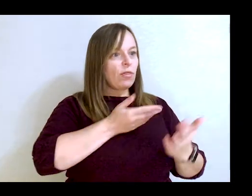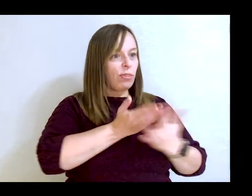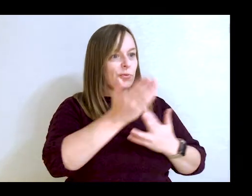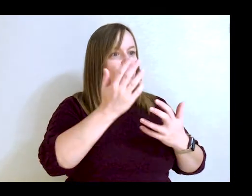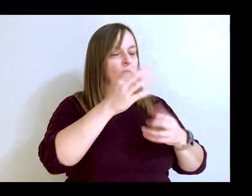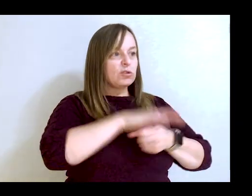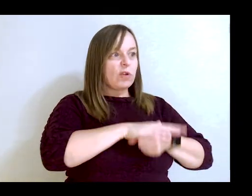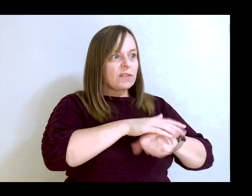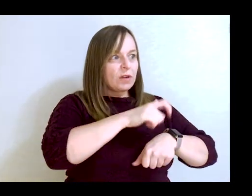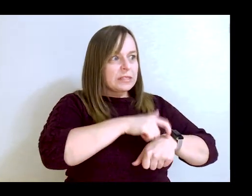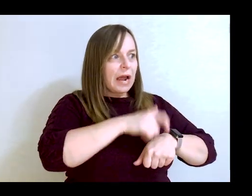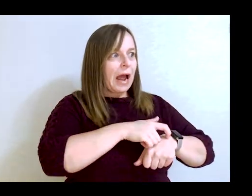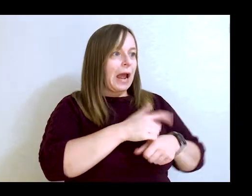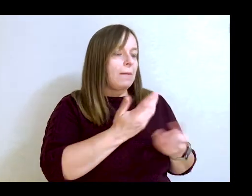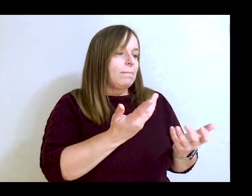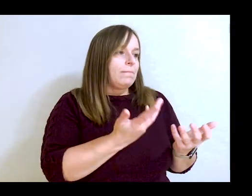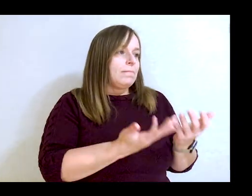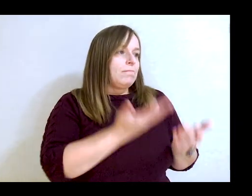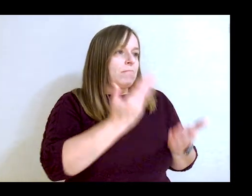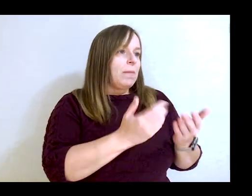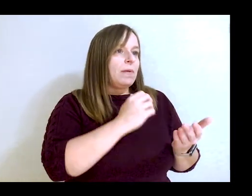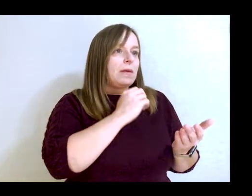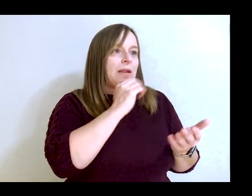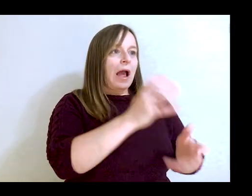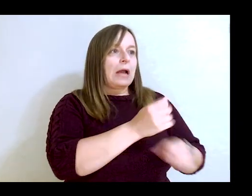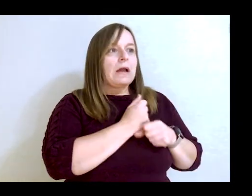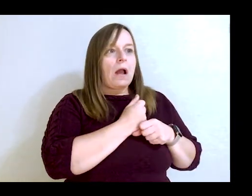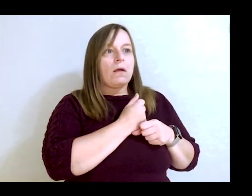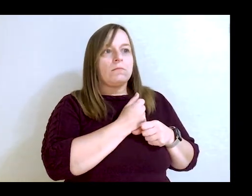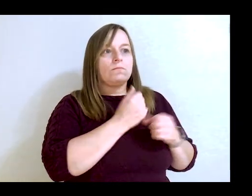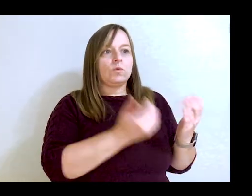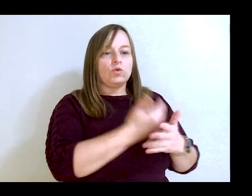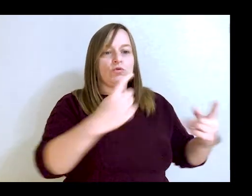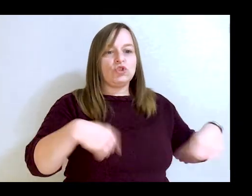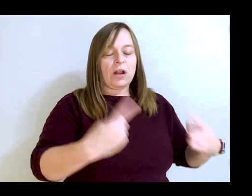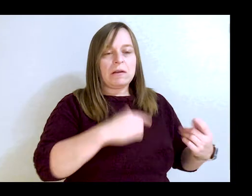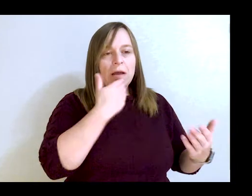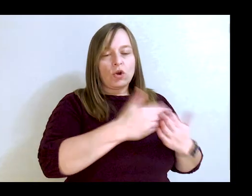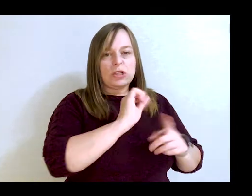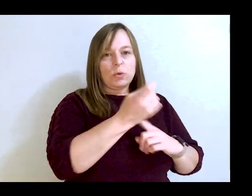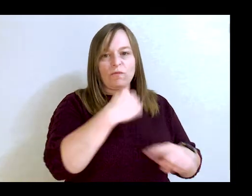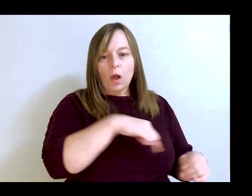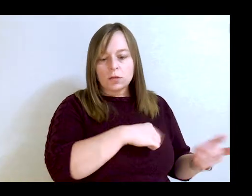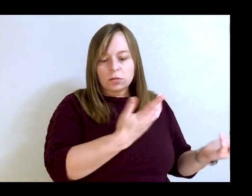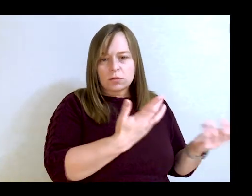through that very stressful time. We would have... it would have been a good situation.